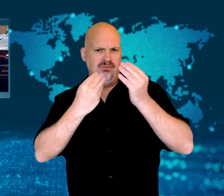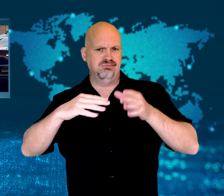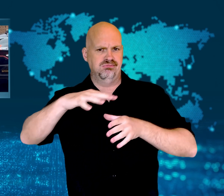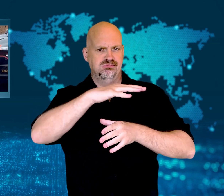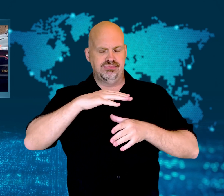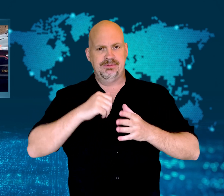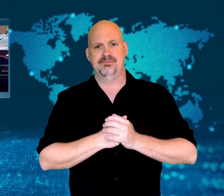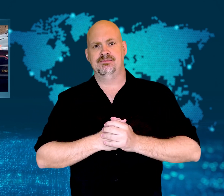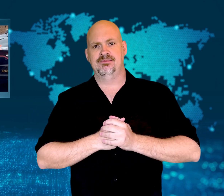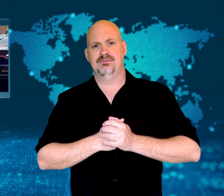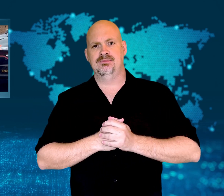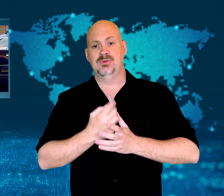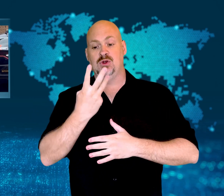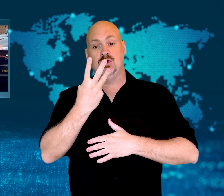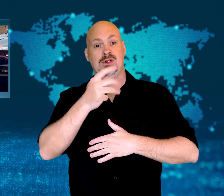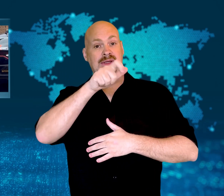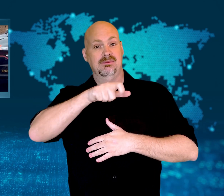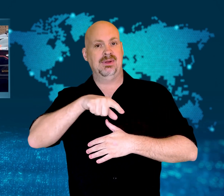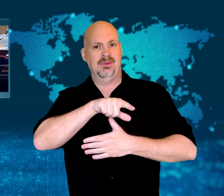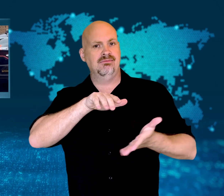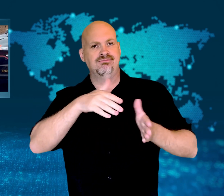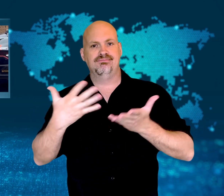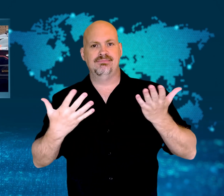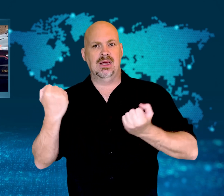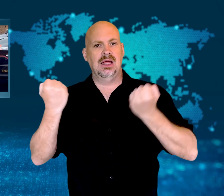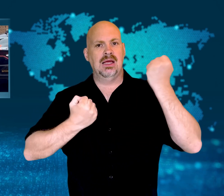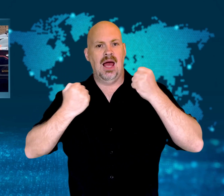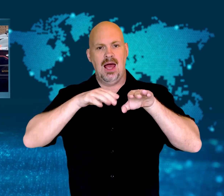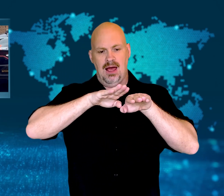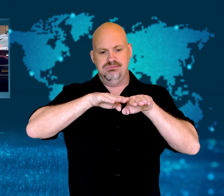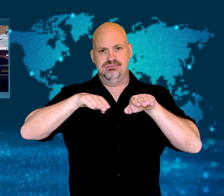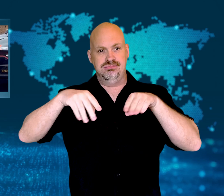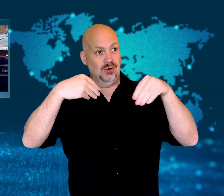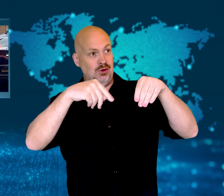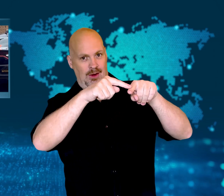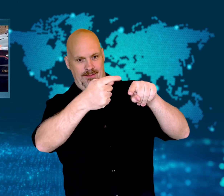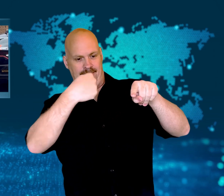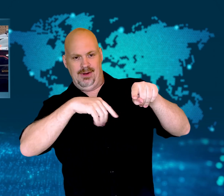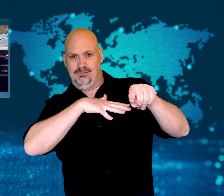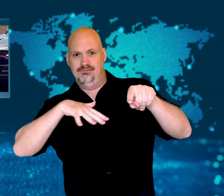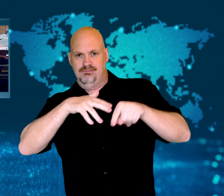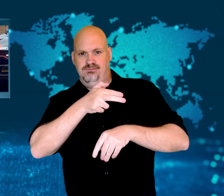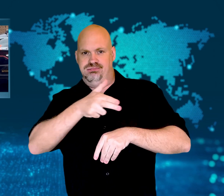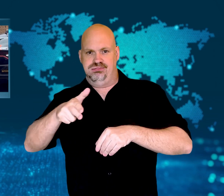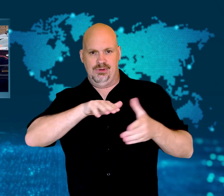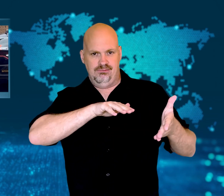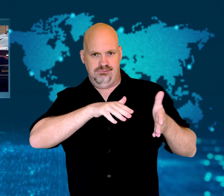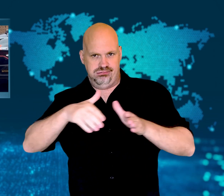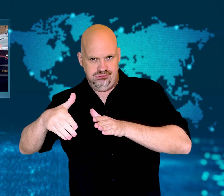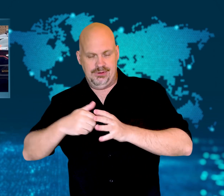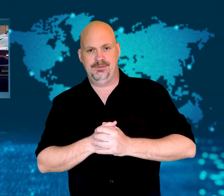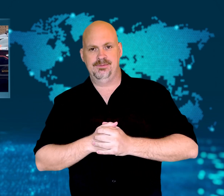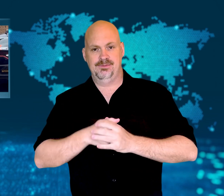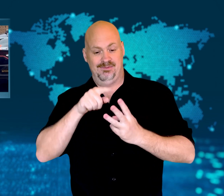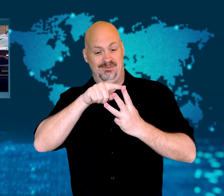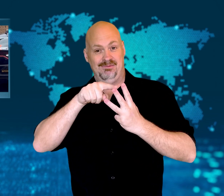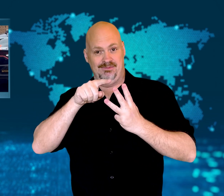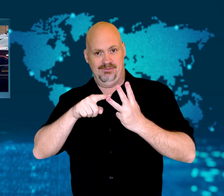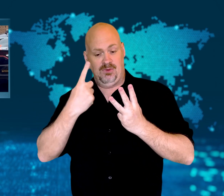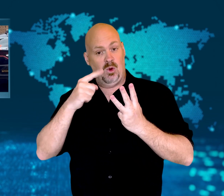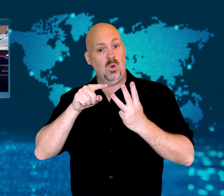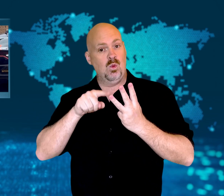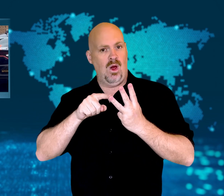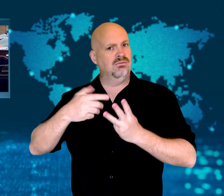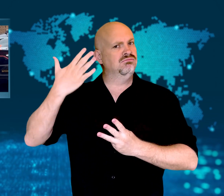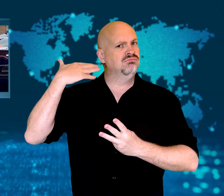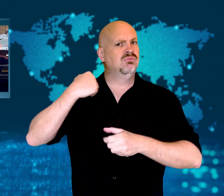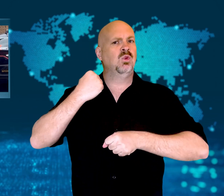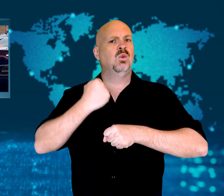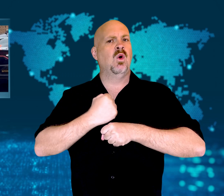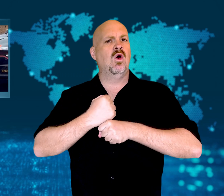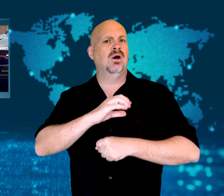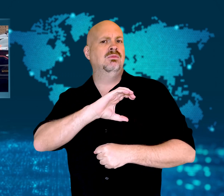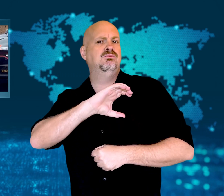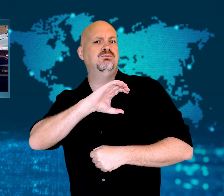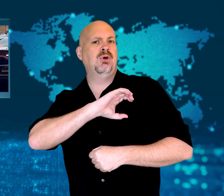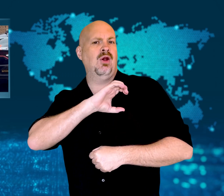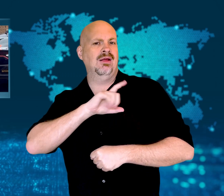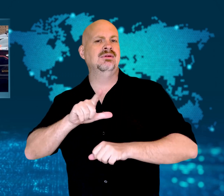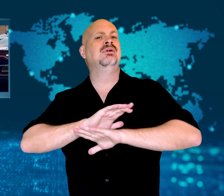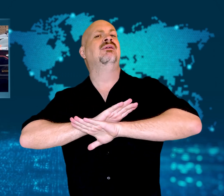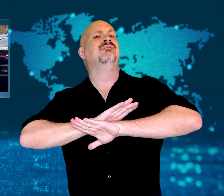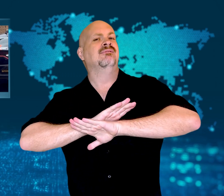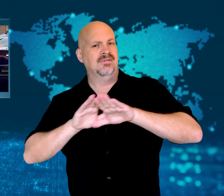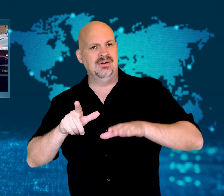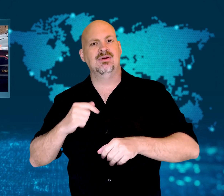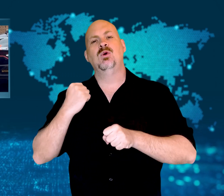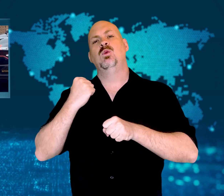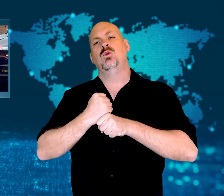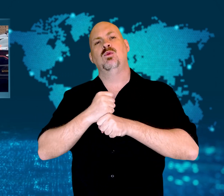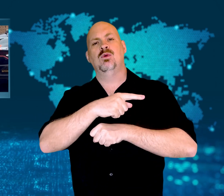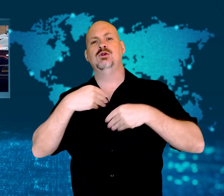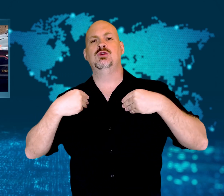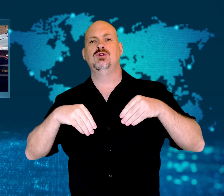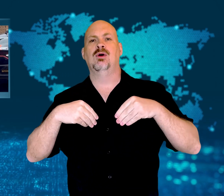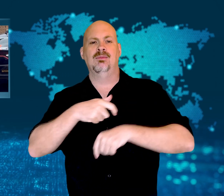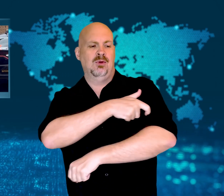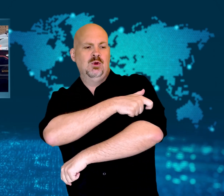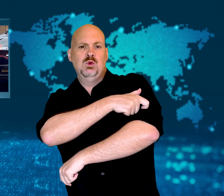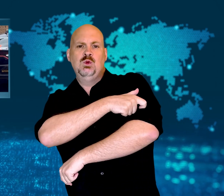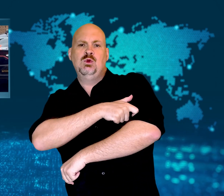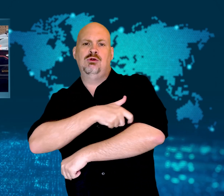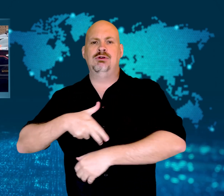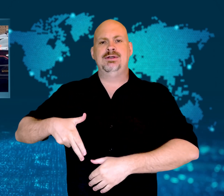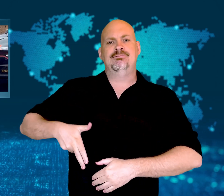One of whom was a retired police officer who worked as security for the store